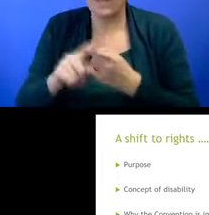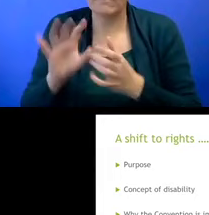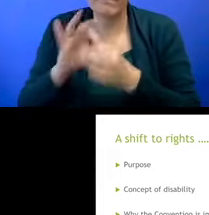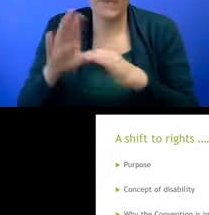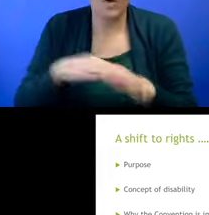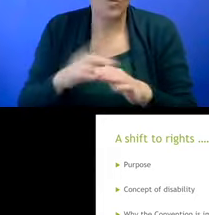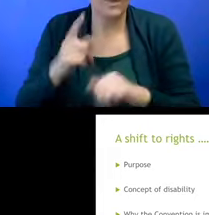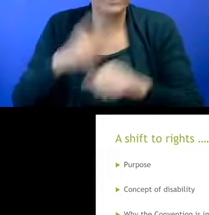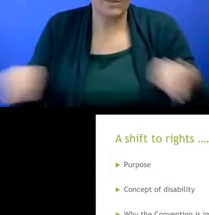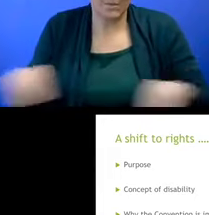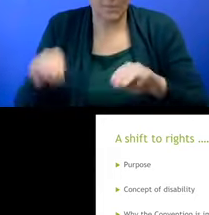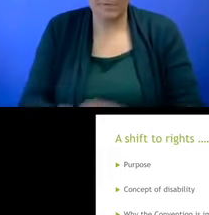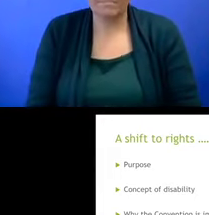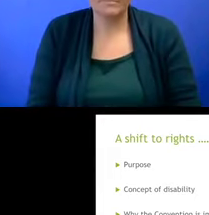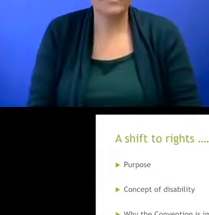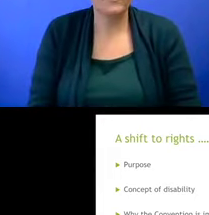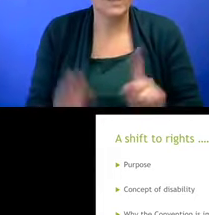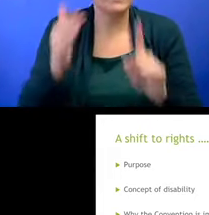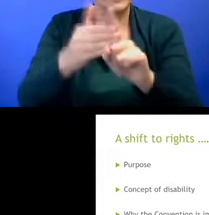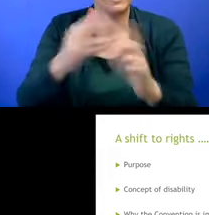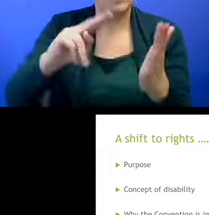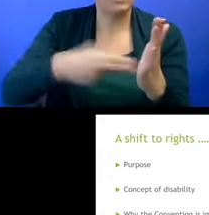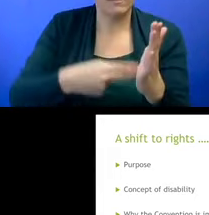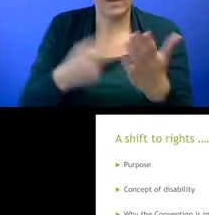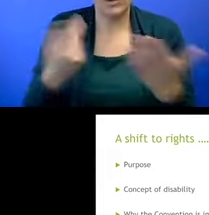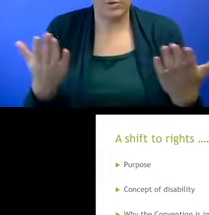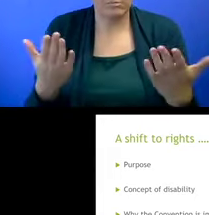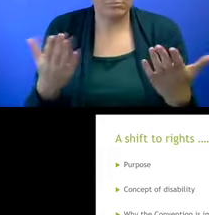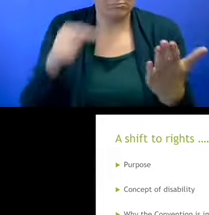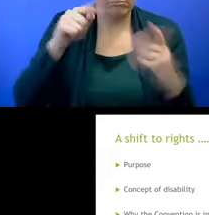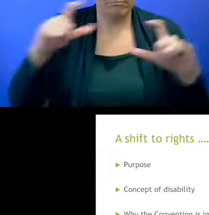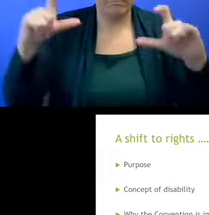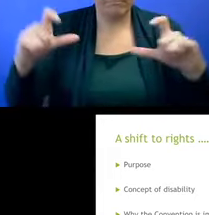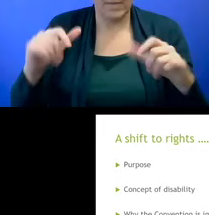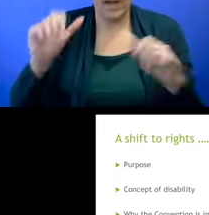The purpose of the Convention, which is laid out in Article 1, says it is